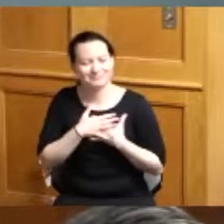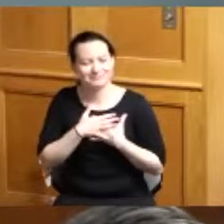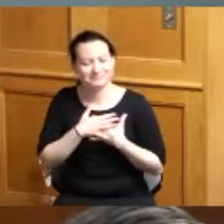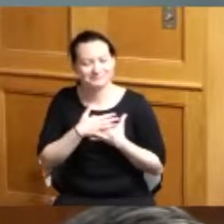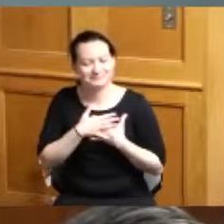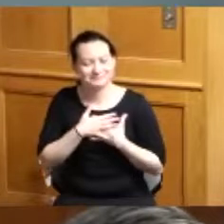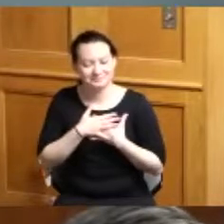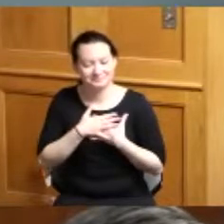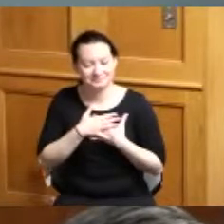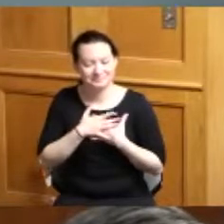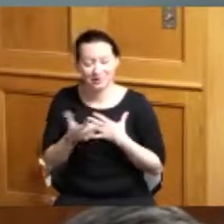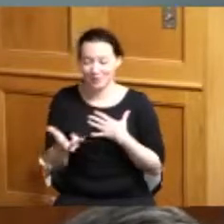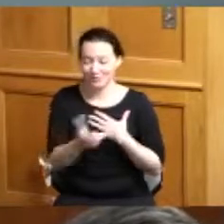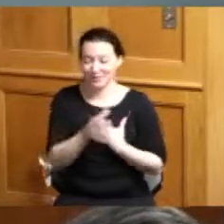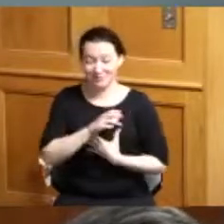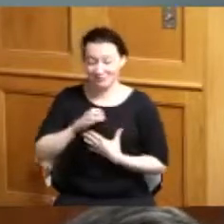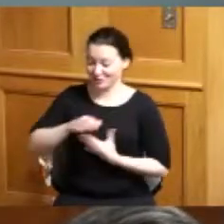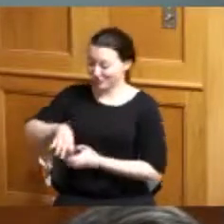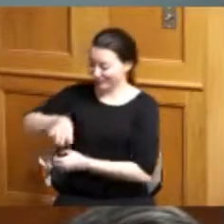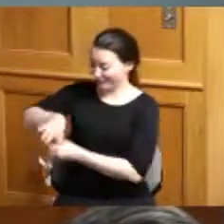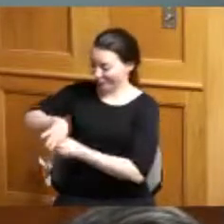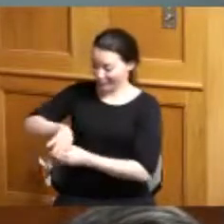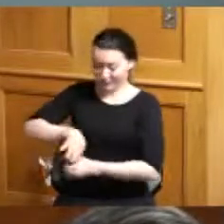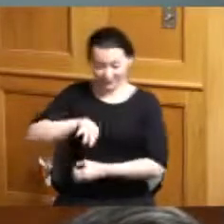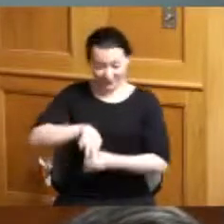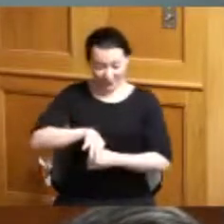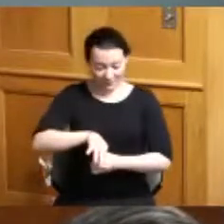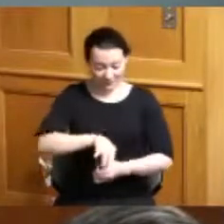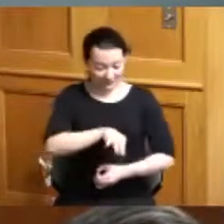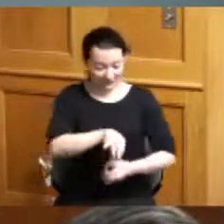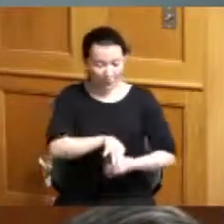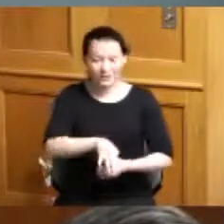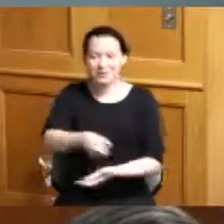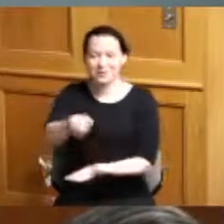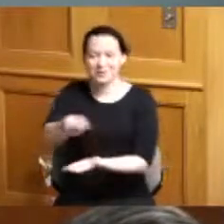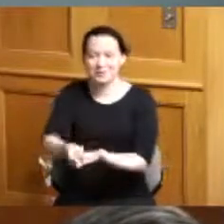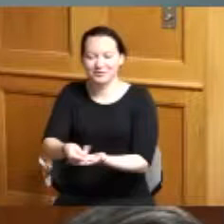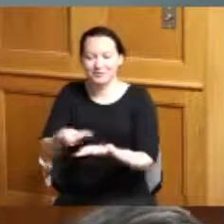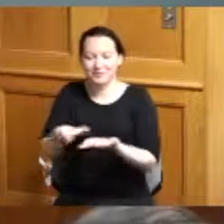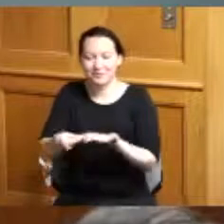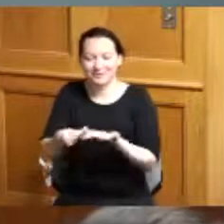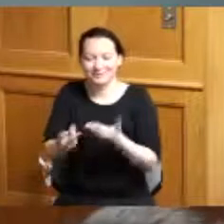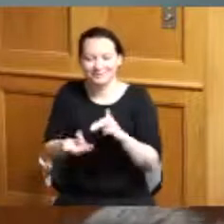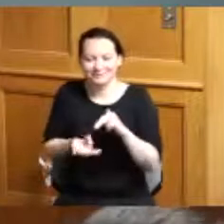all three of the Commissioners voted in favor of the increase in Levy to put that on the ballot and